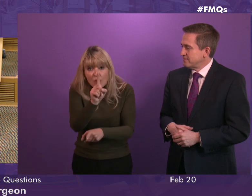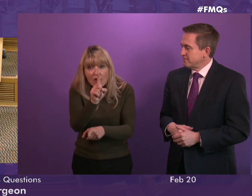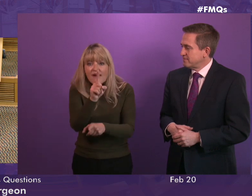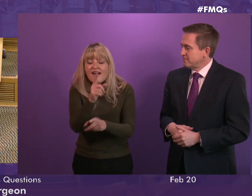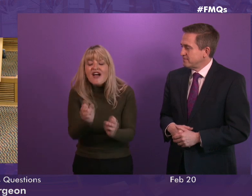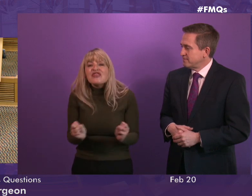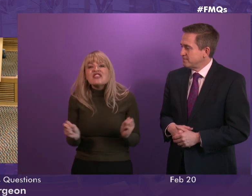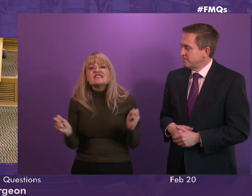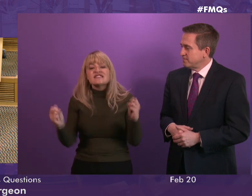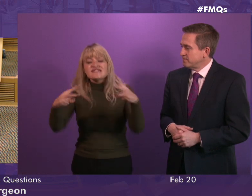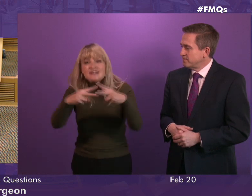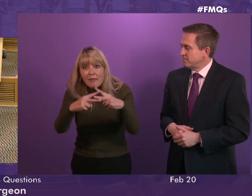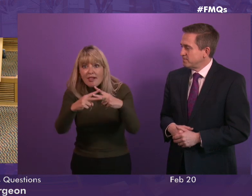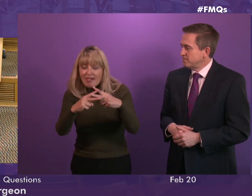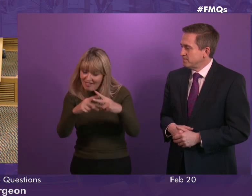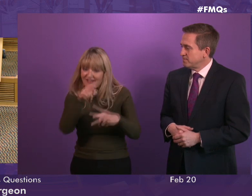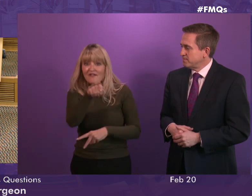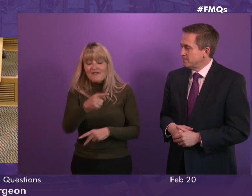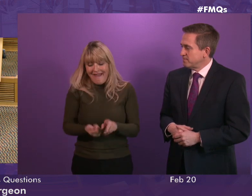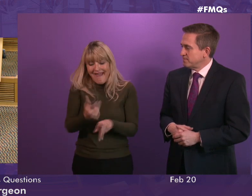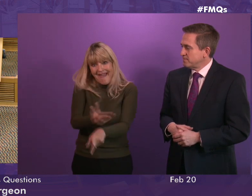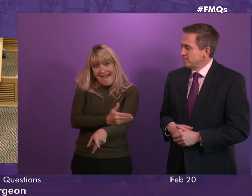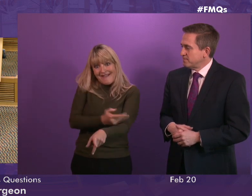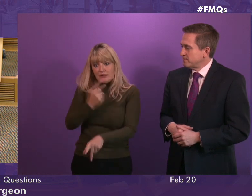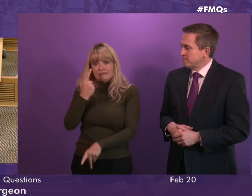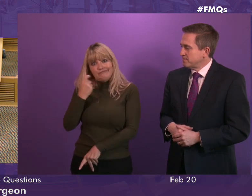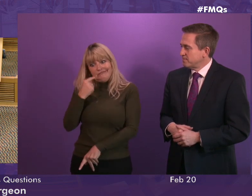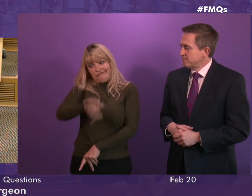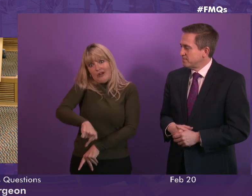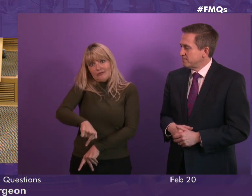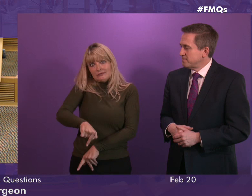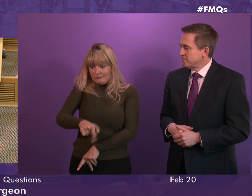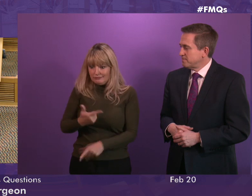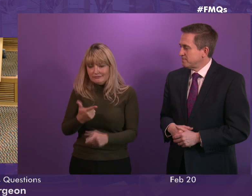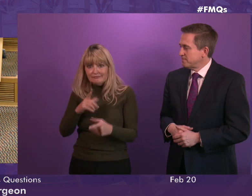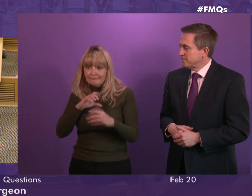years education and nursery provision. That is on track, and Parliament is regularly updated